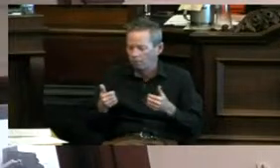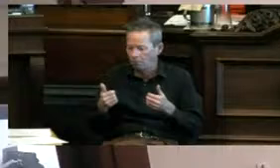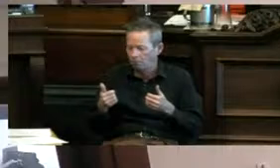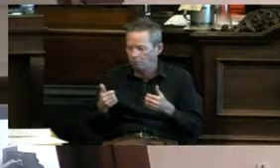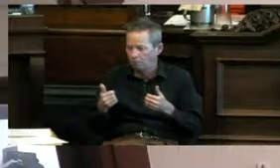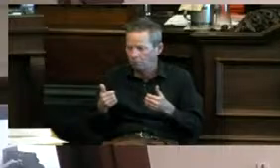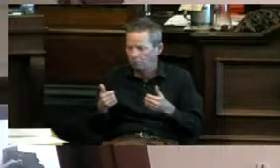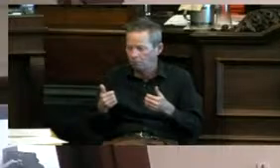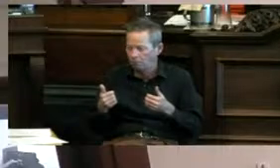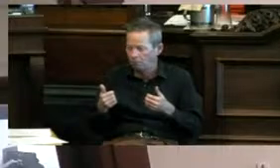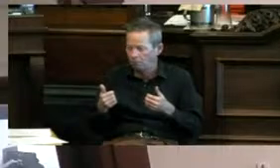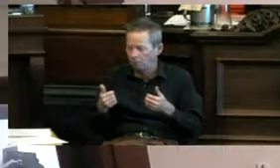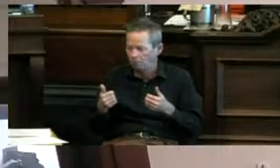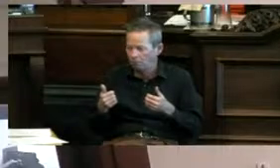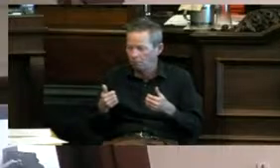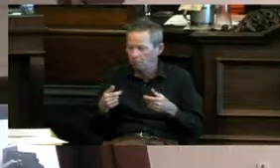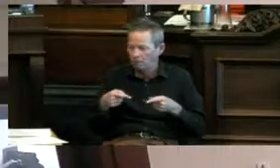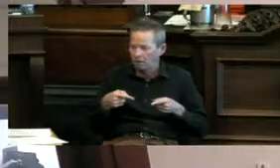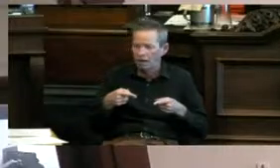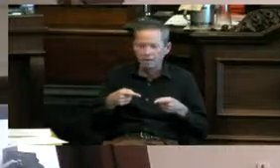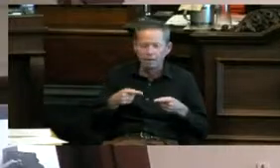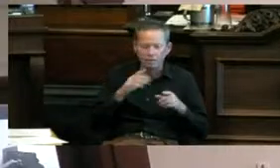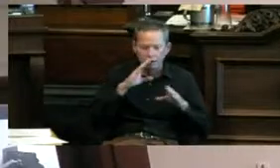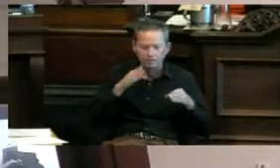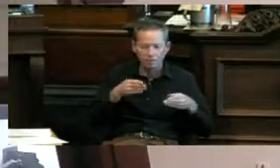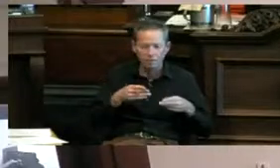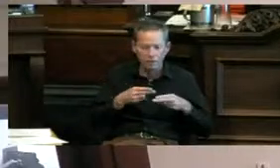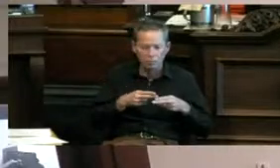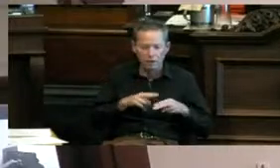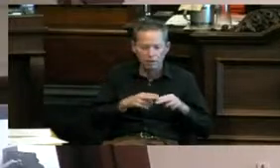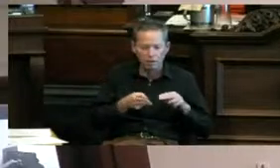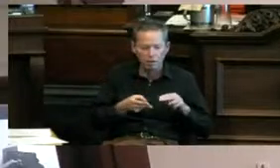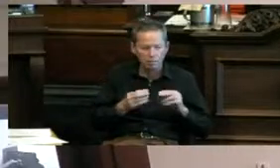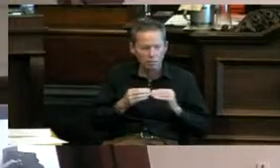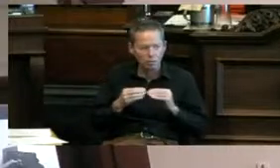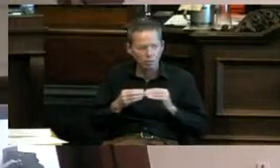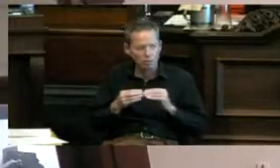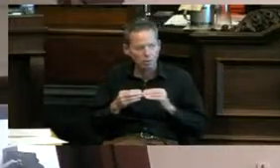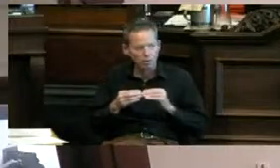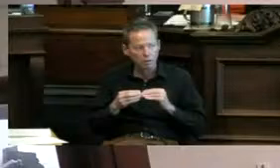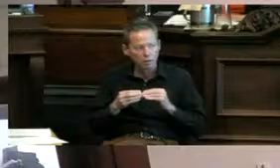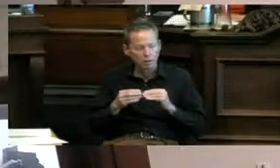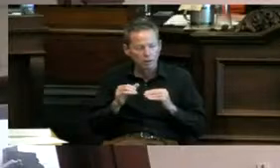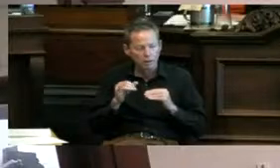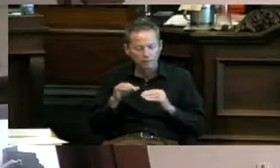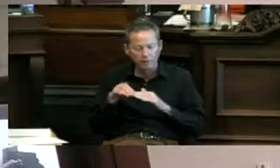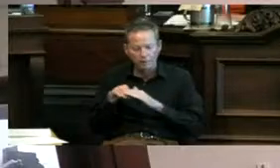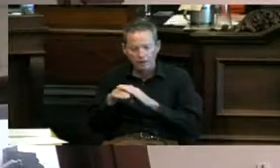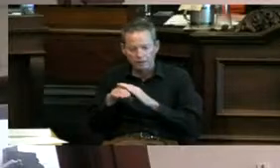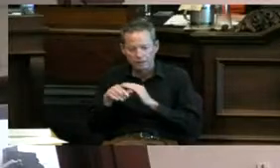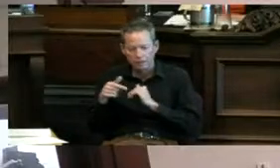you drawing this distinction a little bit more around weight